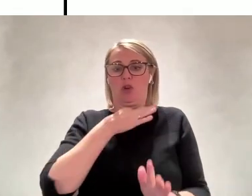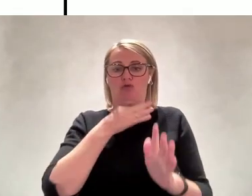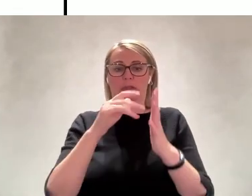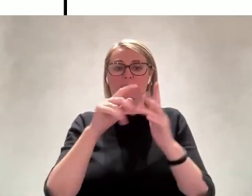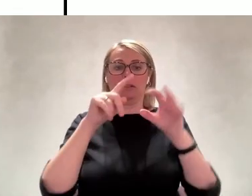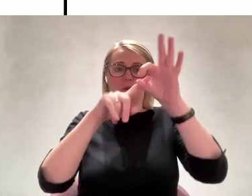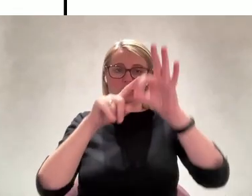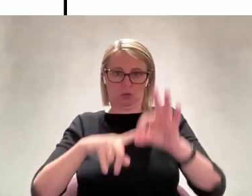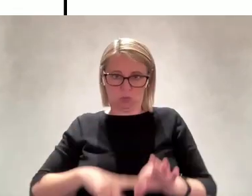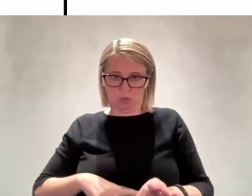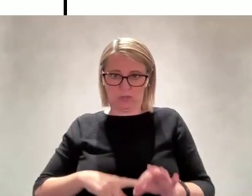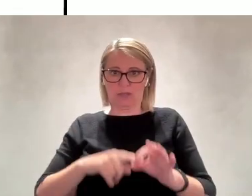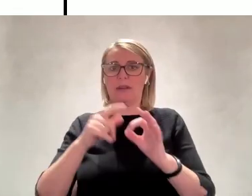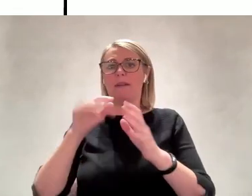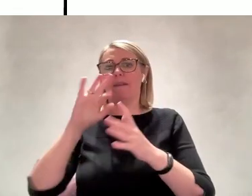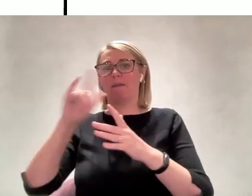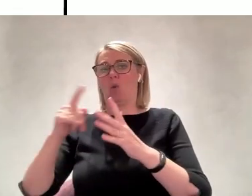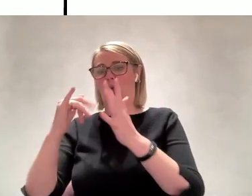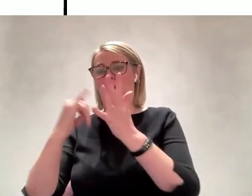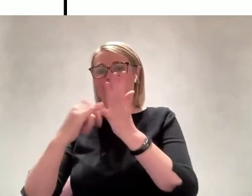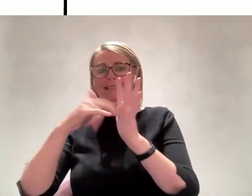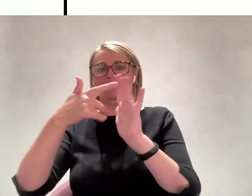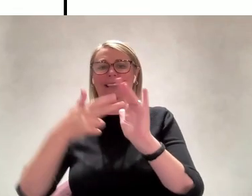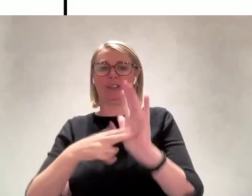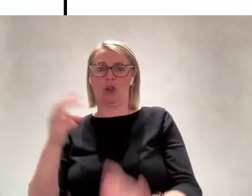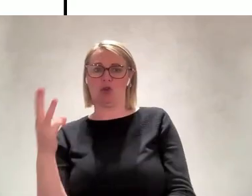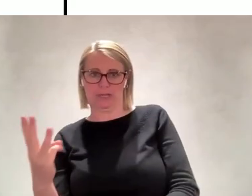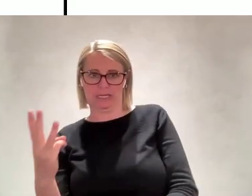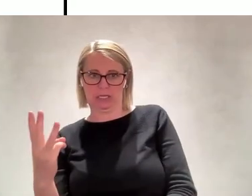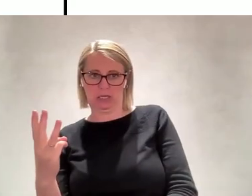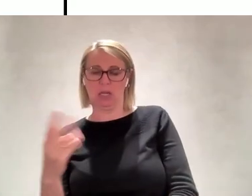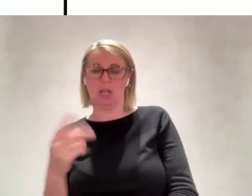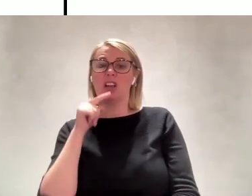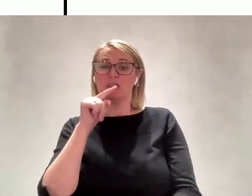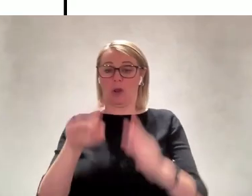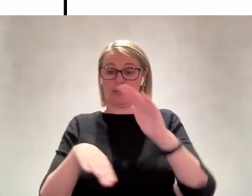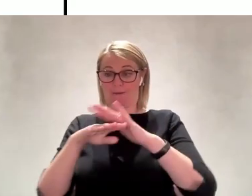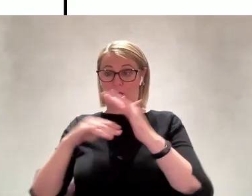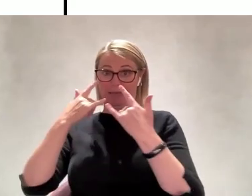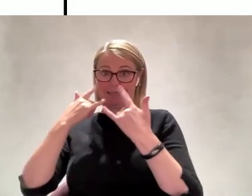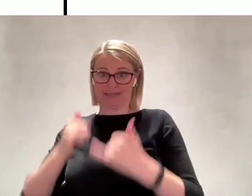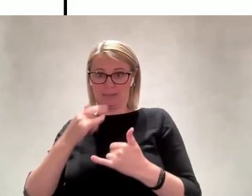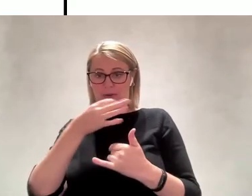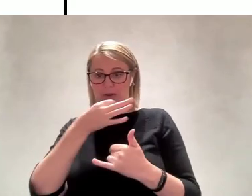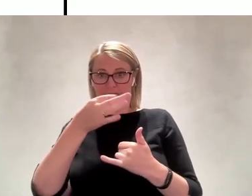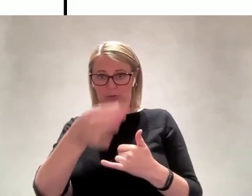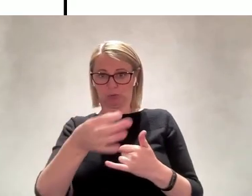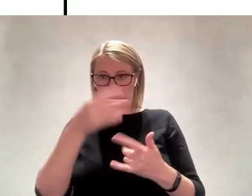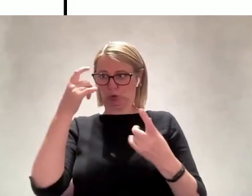statement questionnaire at section three. The full assessment really then asks you to consider